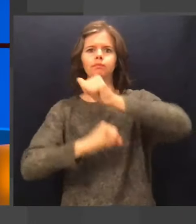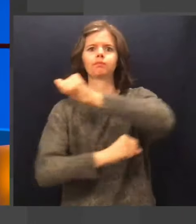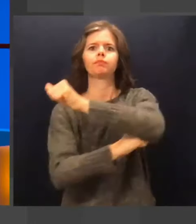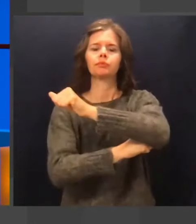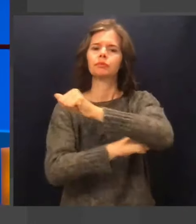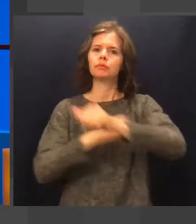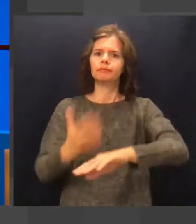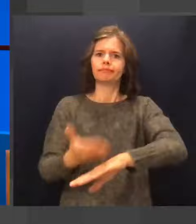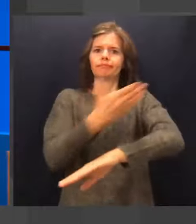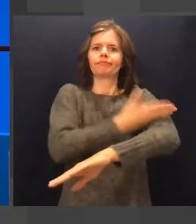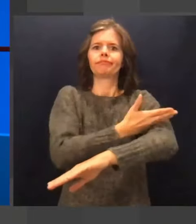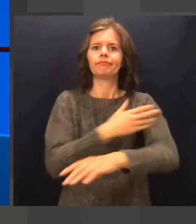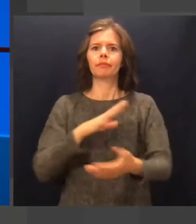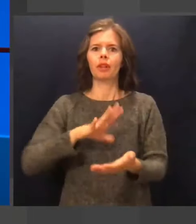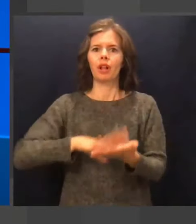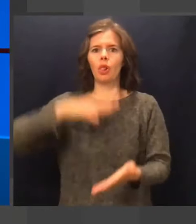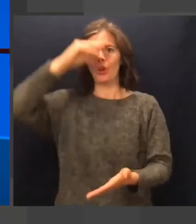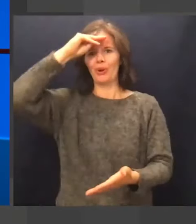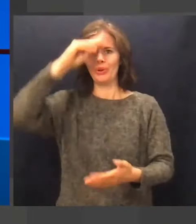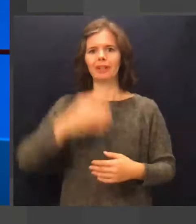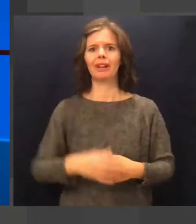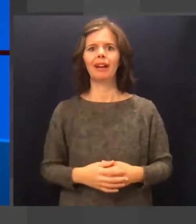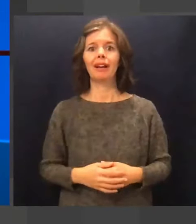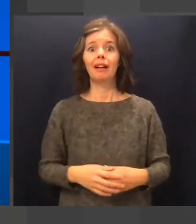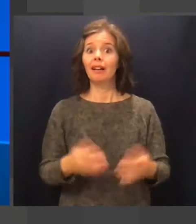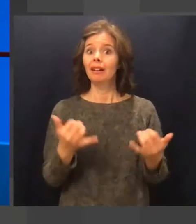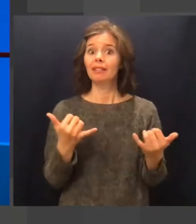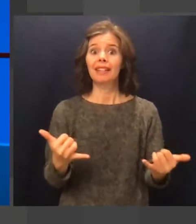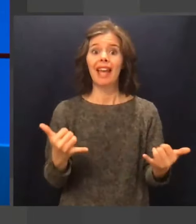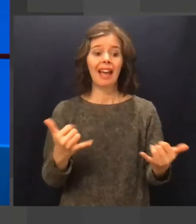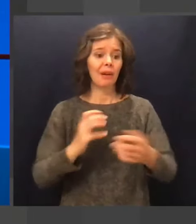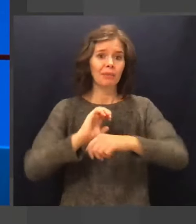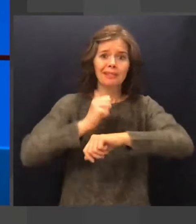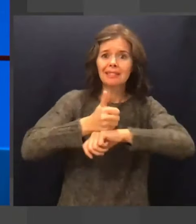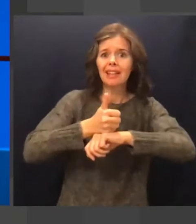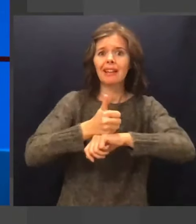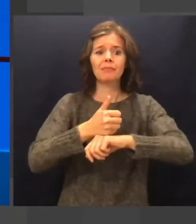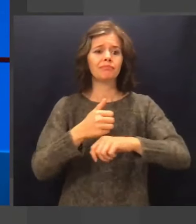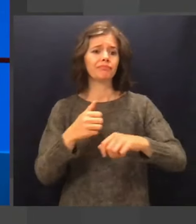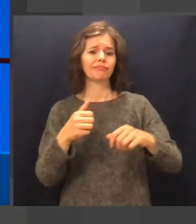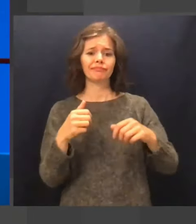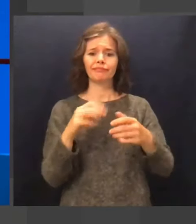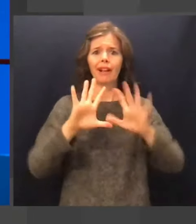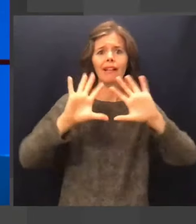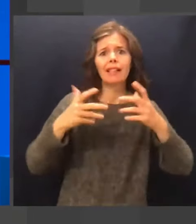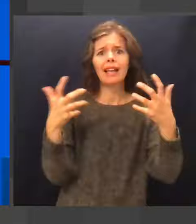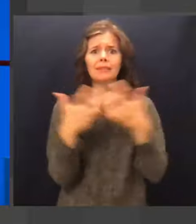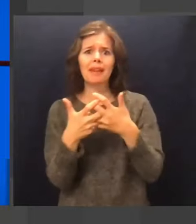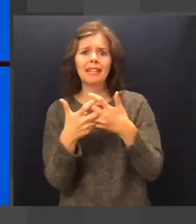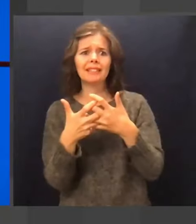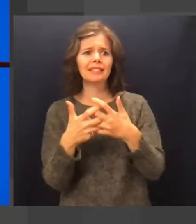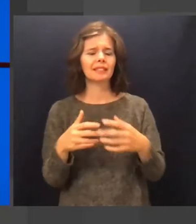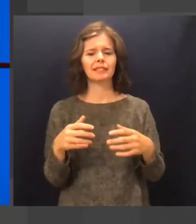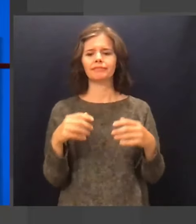WHEN YOU'RE IN THE GAME, YOU DON'T HAVE TO FEEL SO FAR AWAY FROM YOUR CLASSMATES. FROM CREATING GRADUATION CEREMONIES